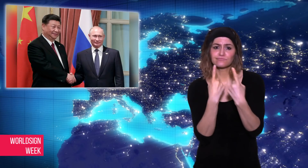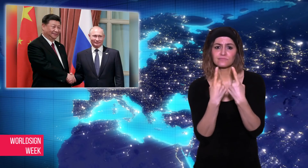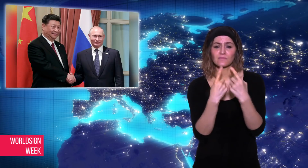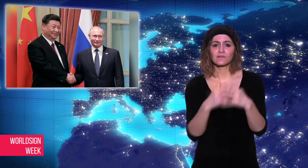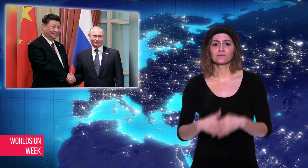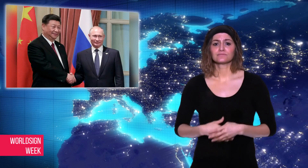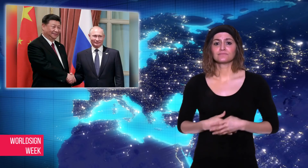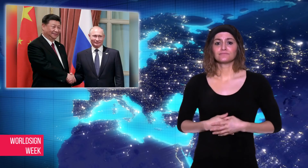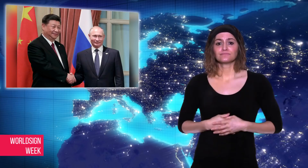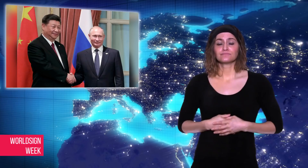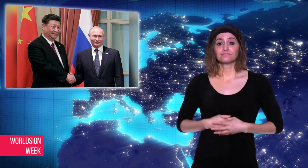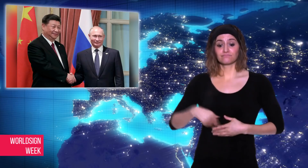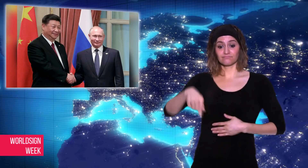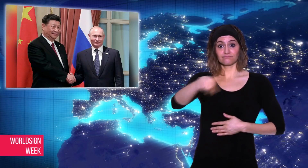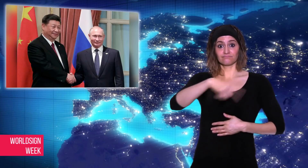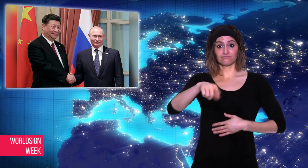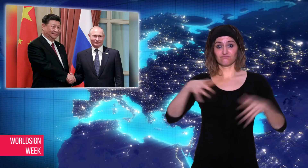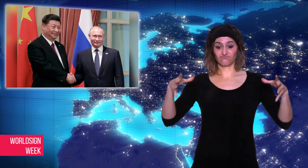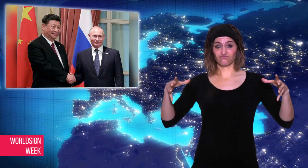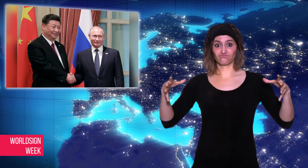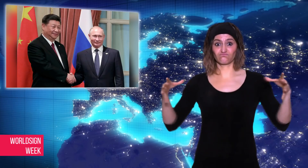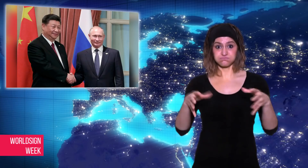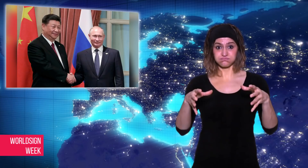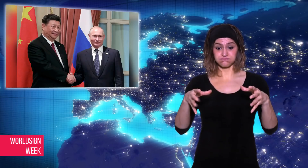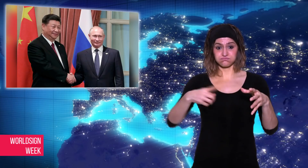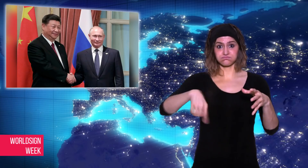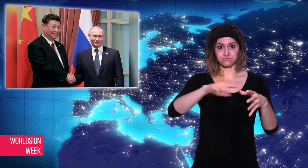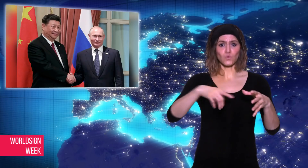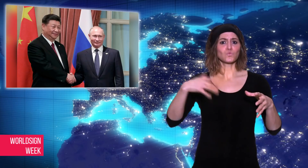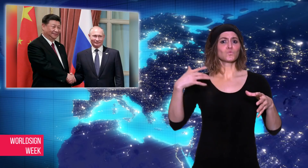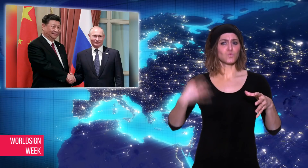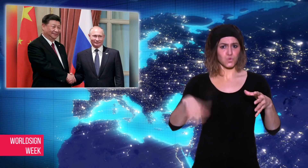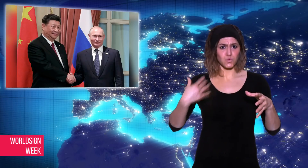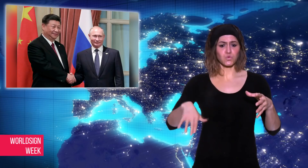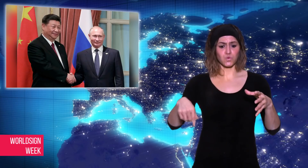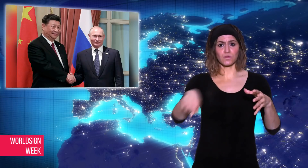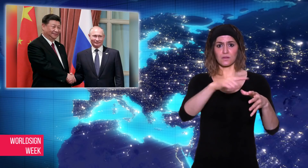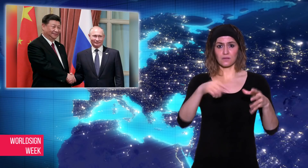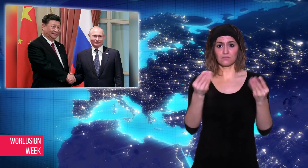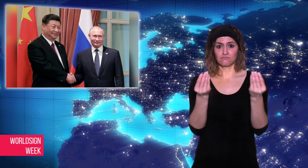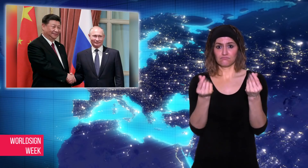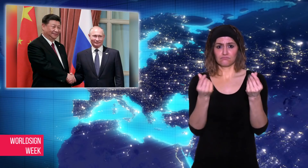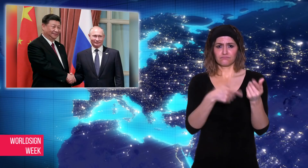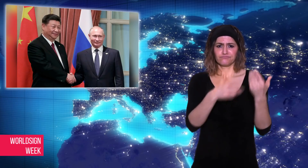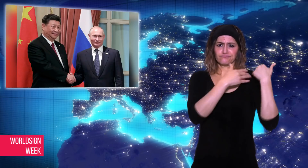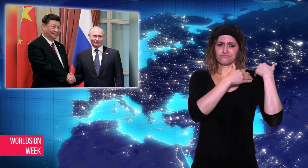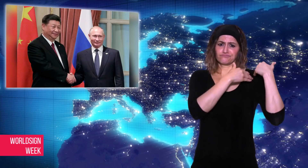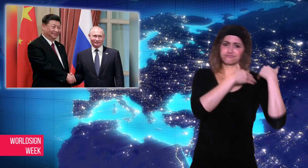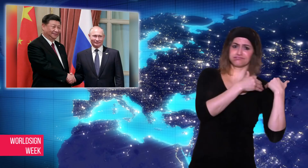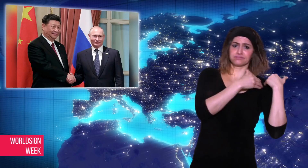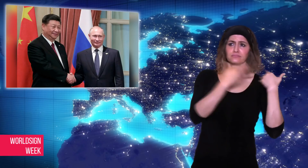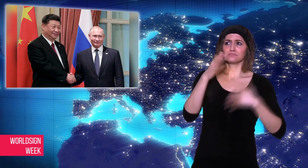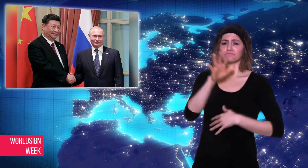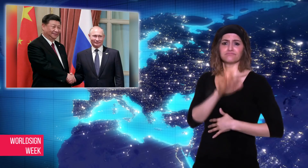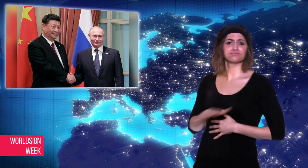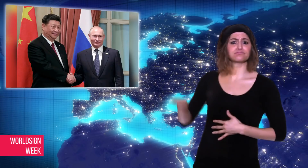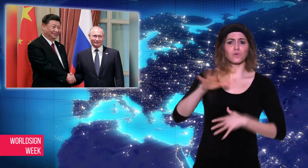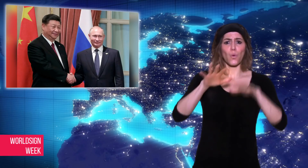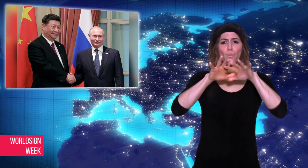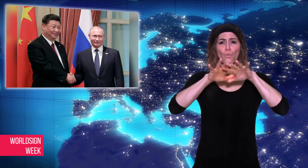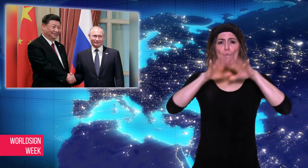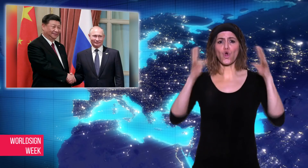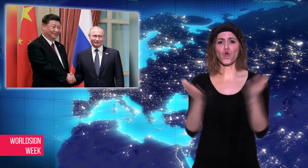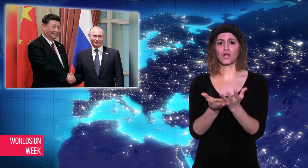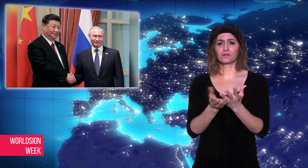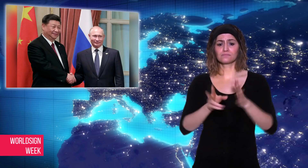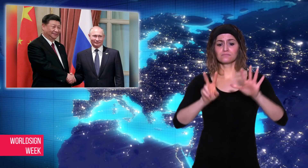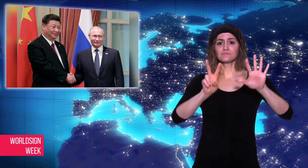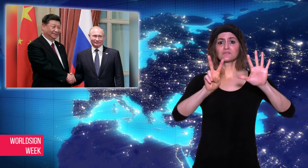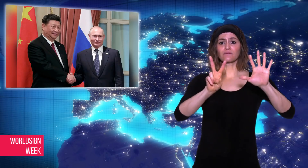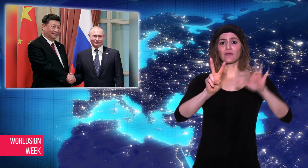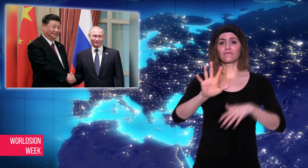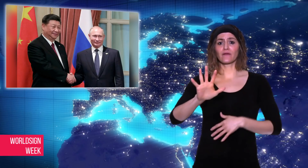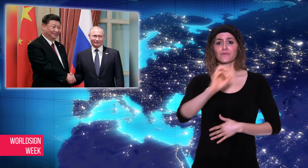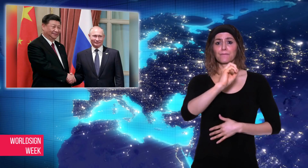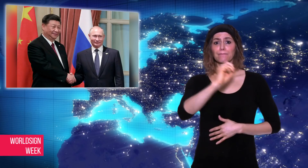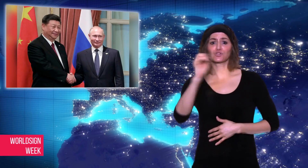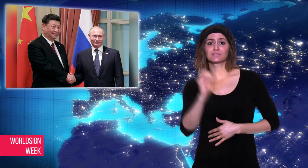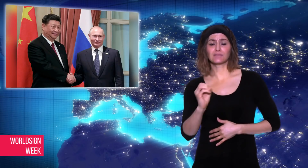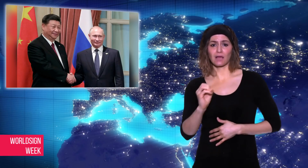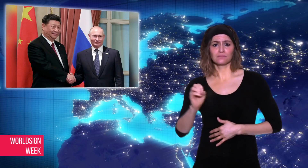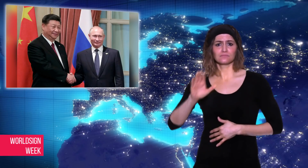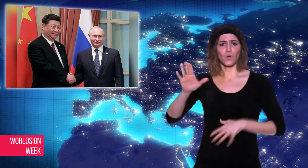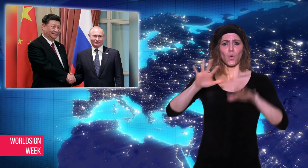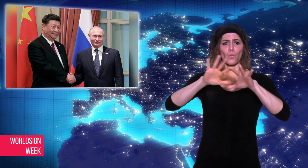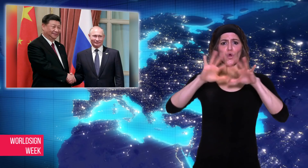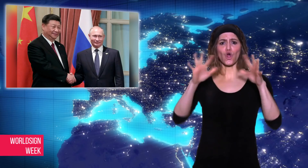and 65% of world’s economic output.